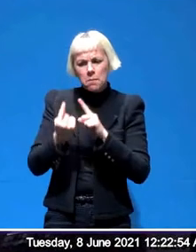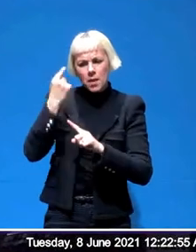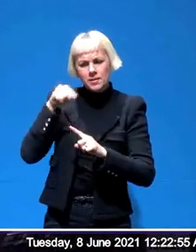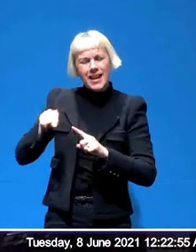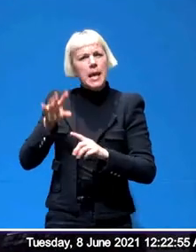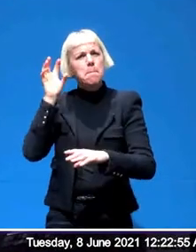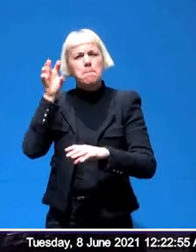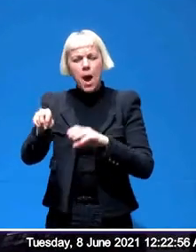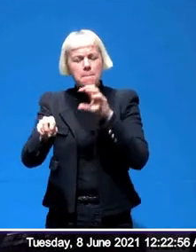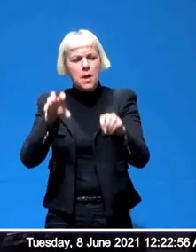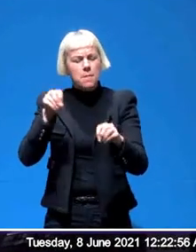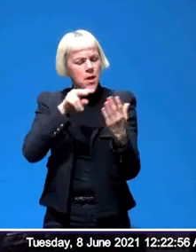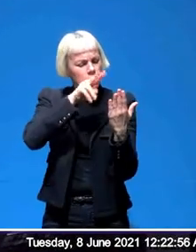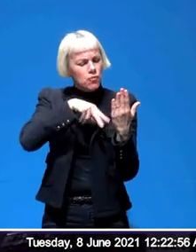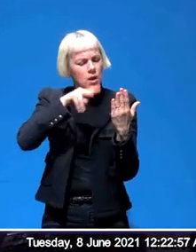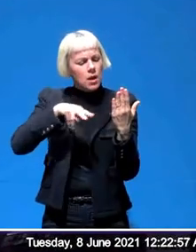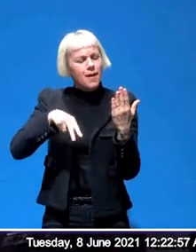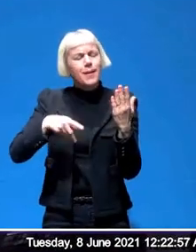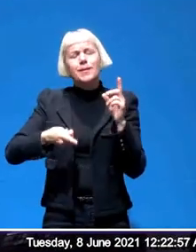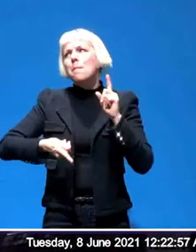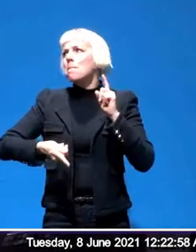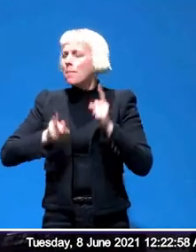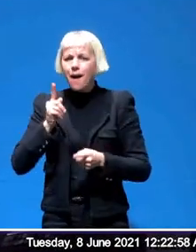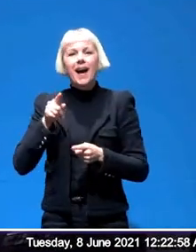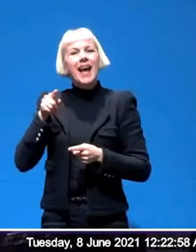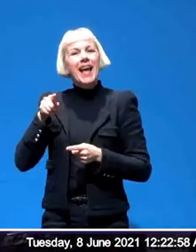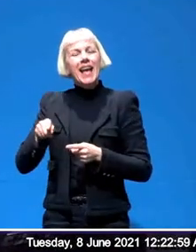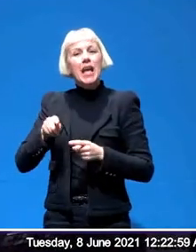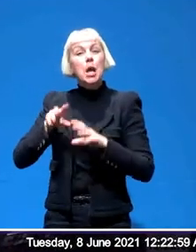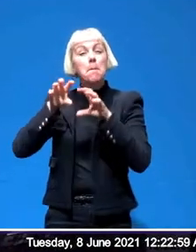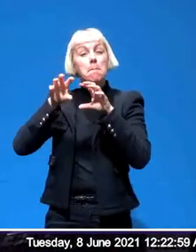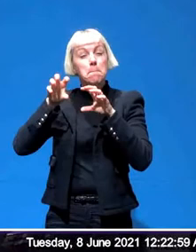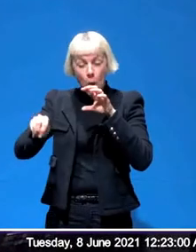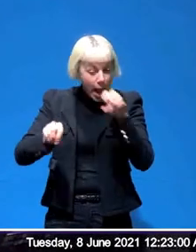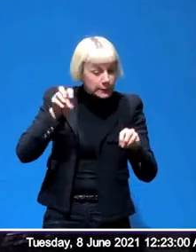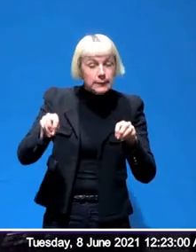why he bites, and he bites because people are screaming around him.